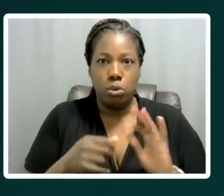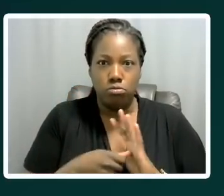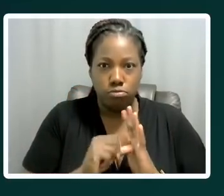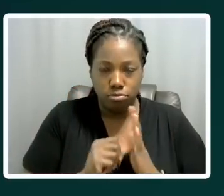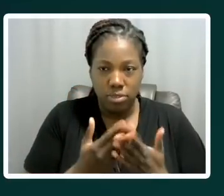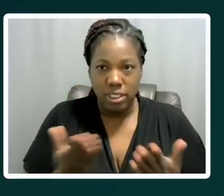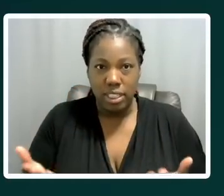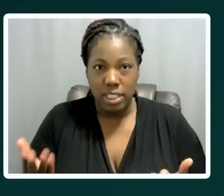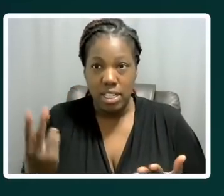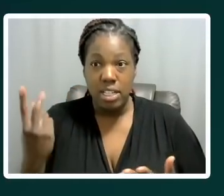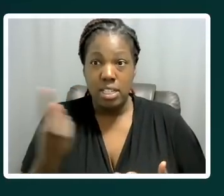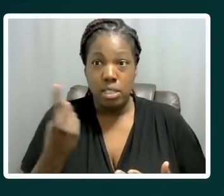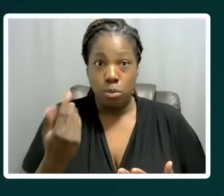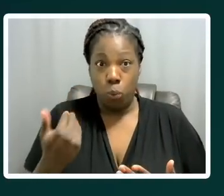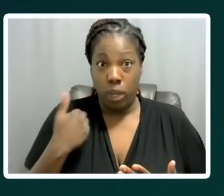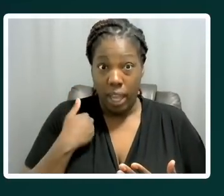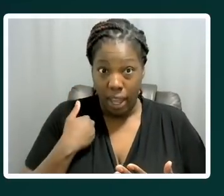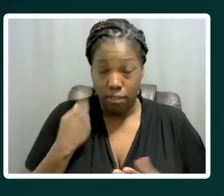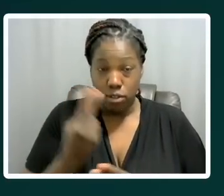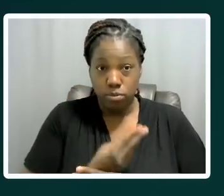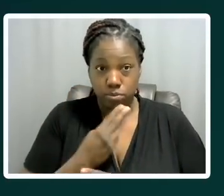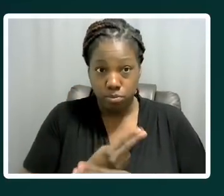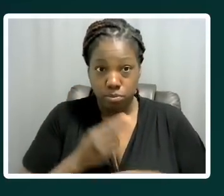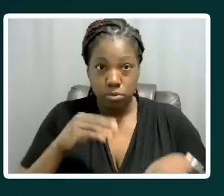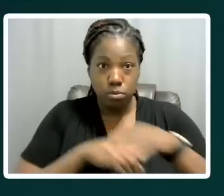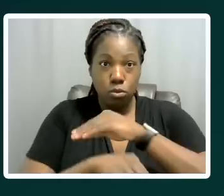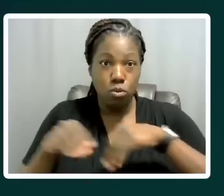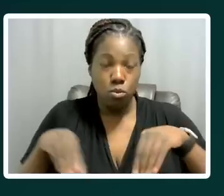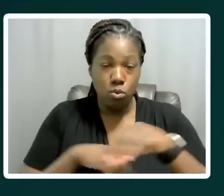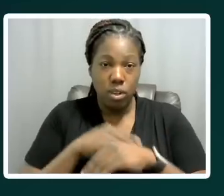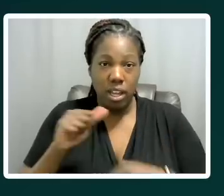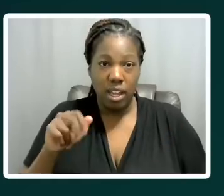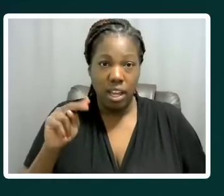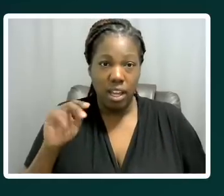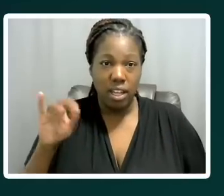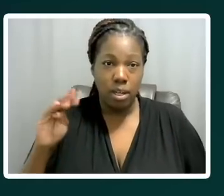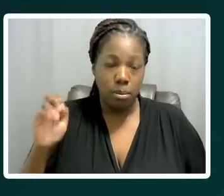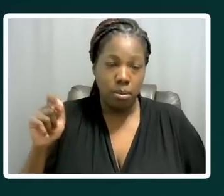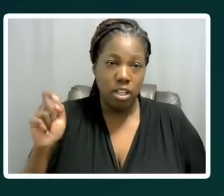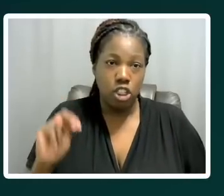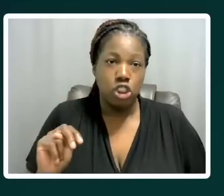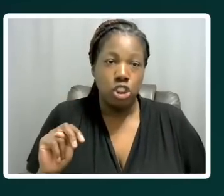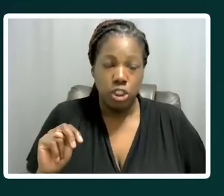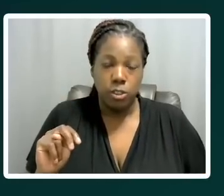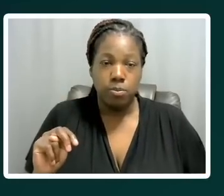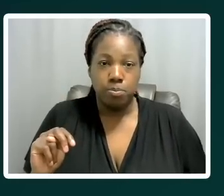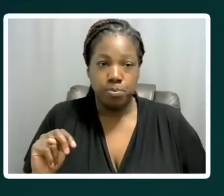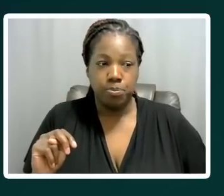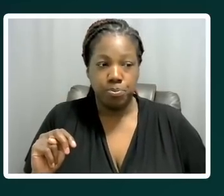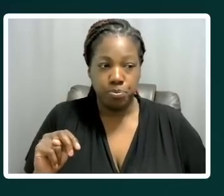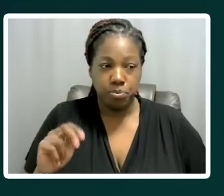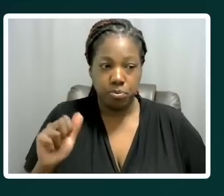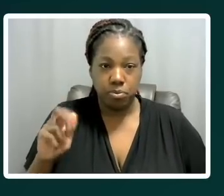solve those are movement and animation. So, the animation we have there at the top right